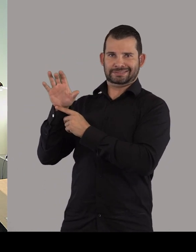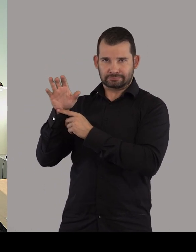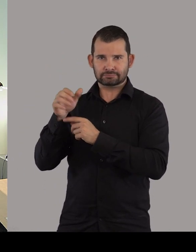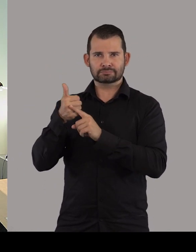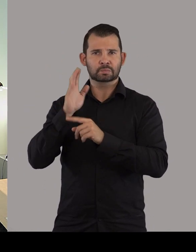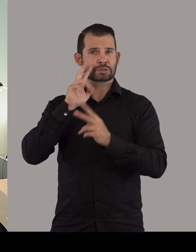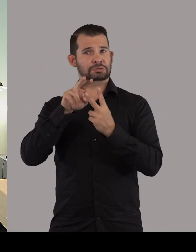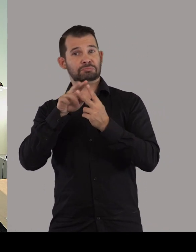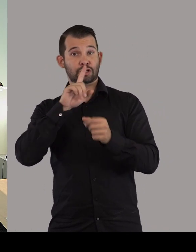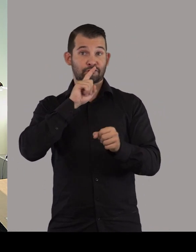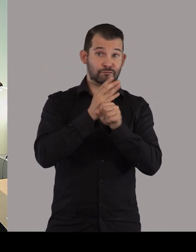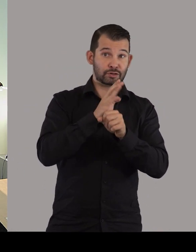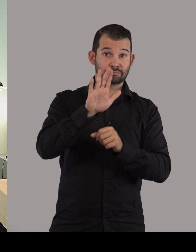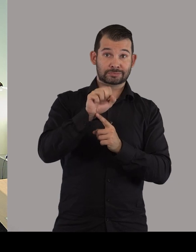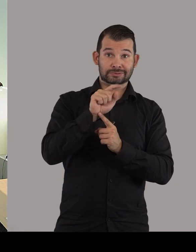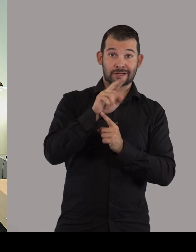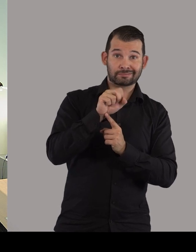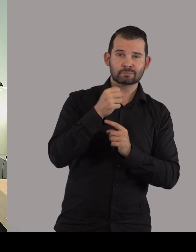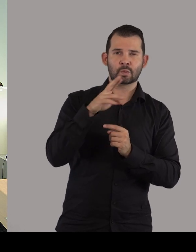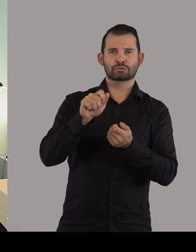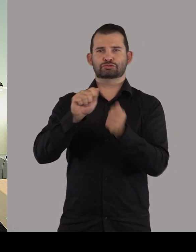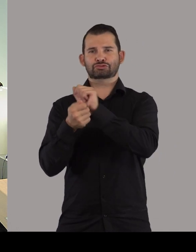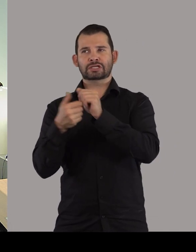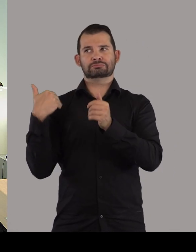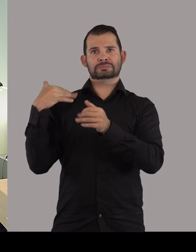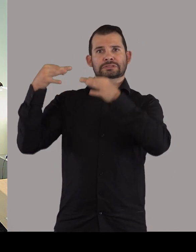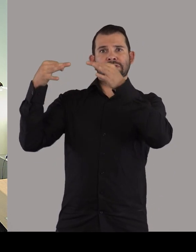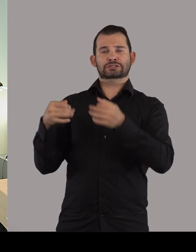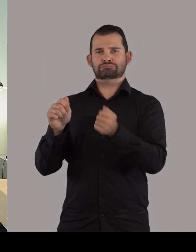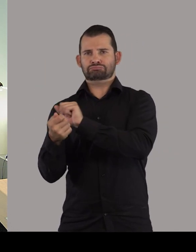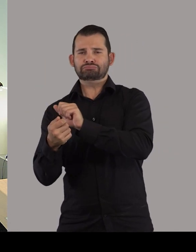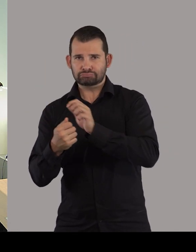or change the initial decision. If you do not agree with the decision